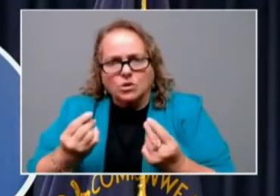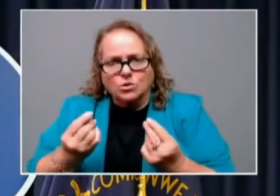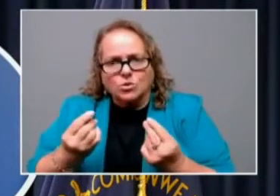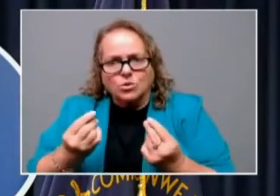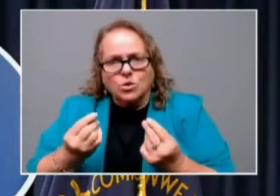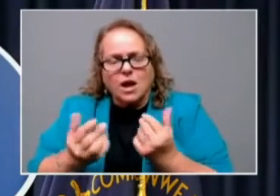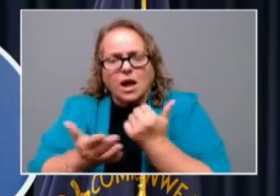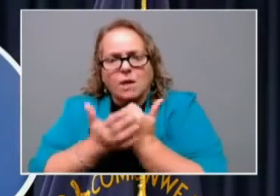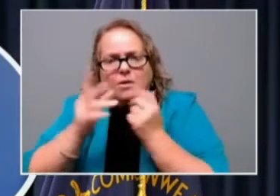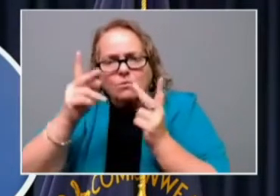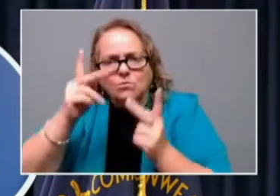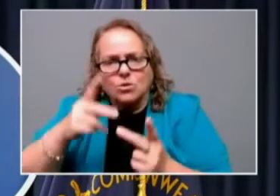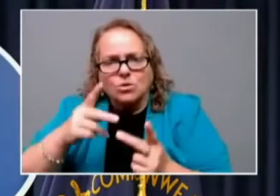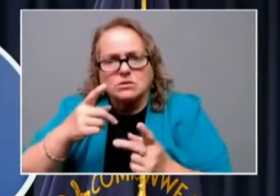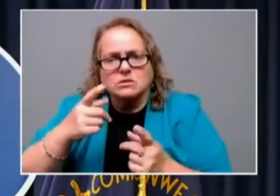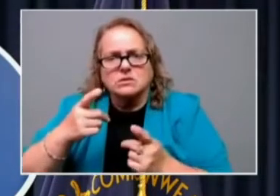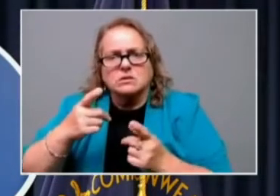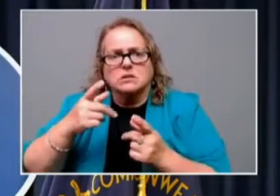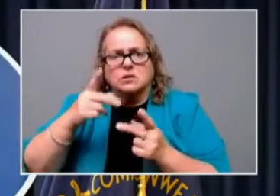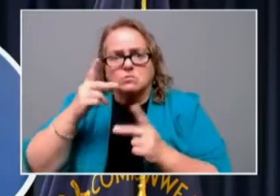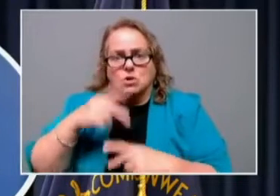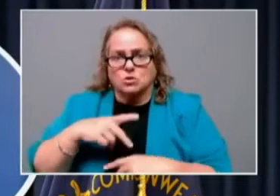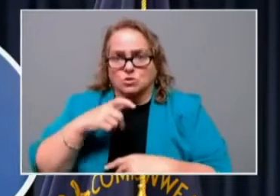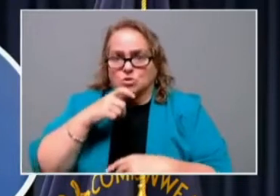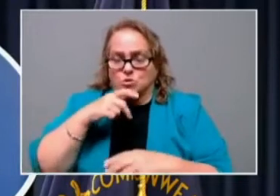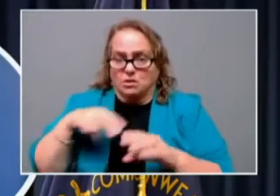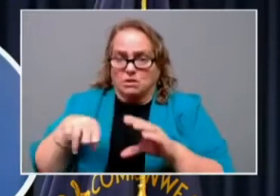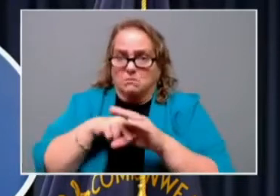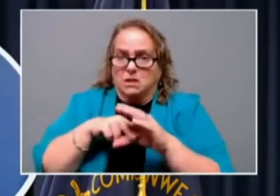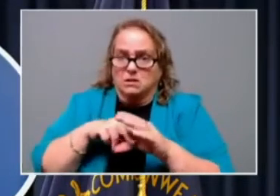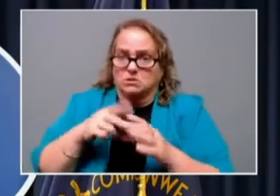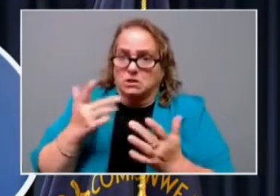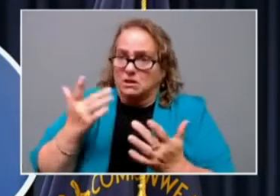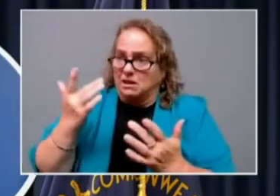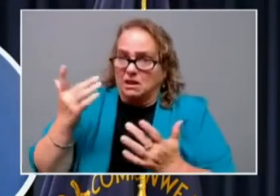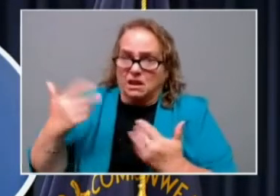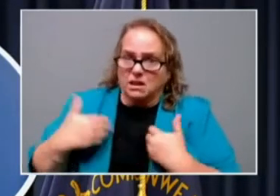mortality often now at a younger age and also with the family members who